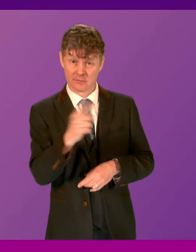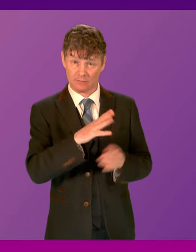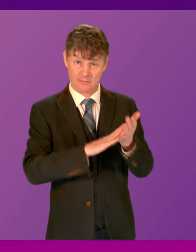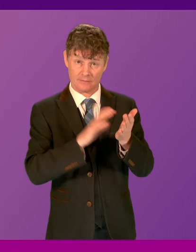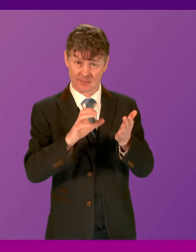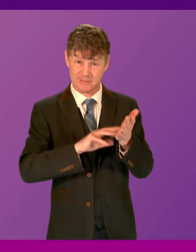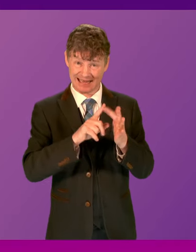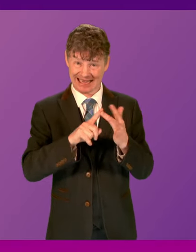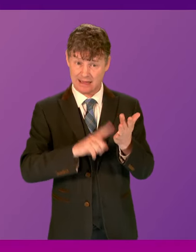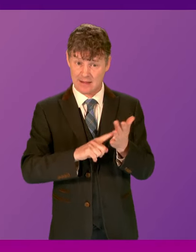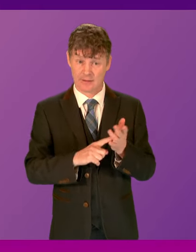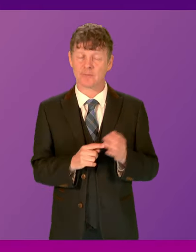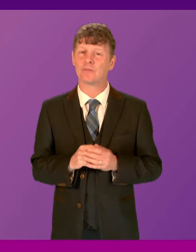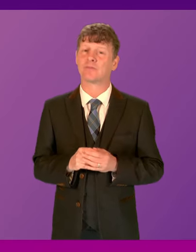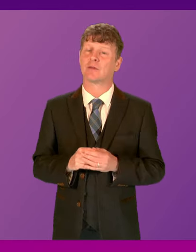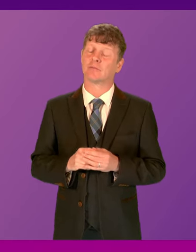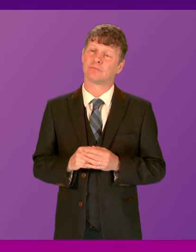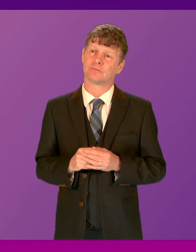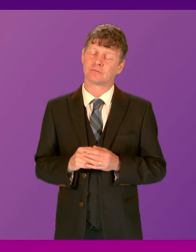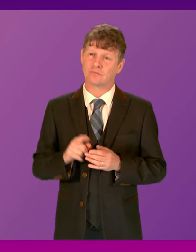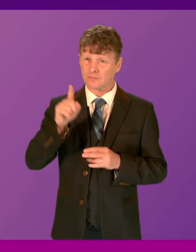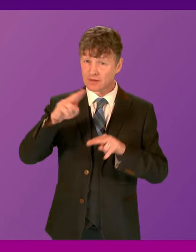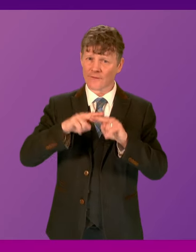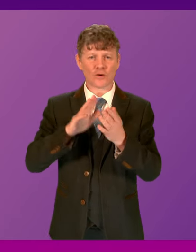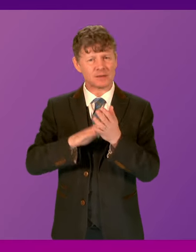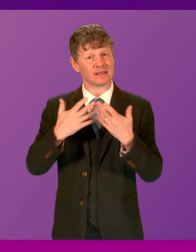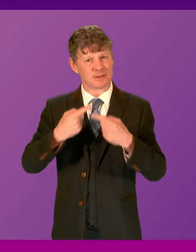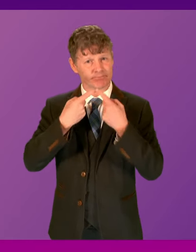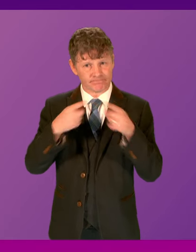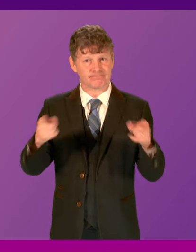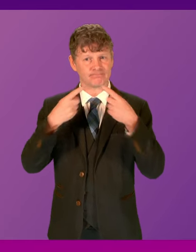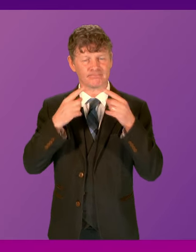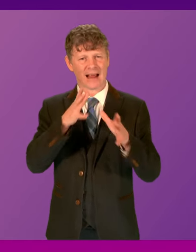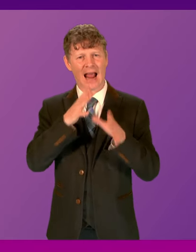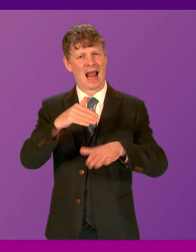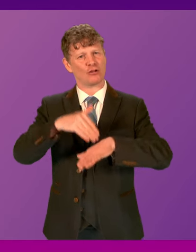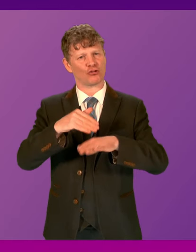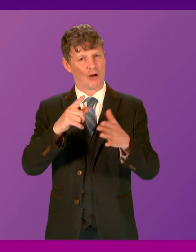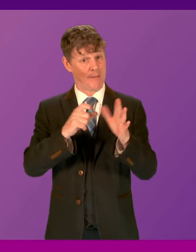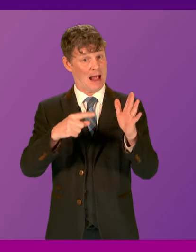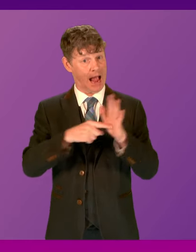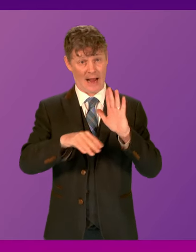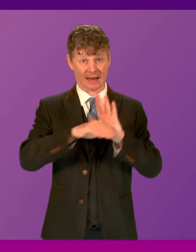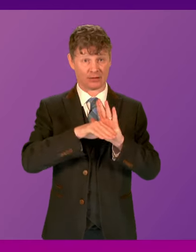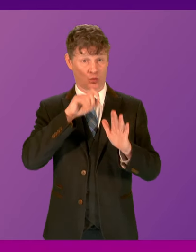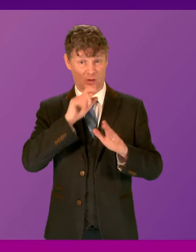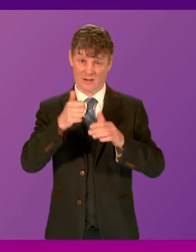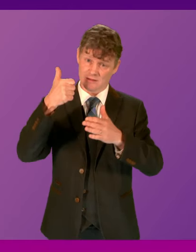The First Minister has reiterated several times that the act, which comes into force on 1 April,